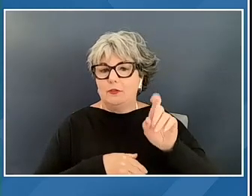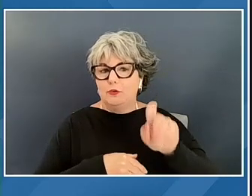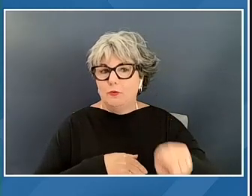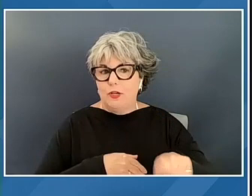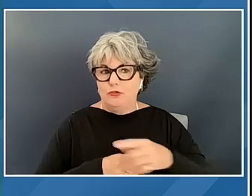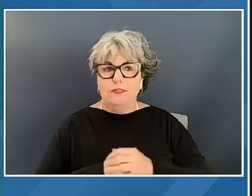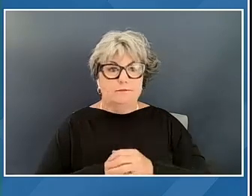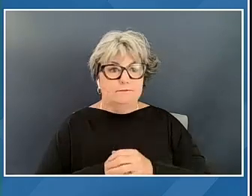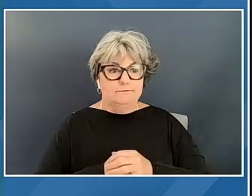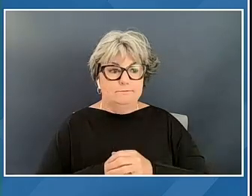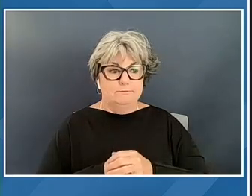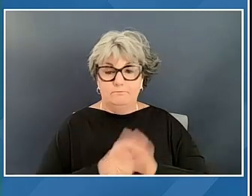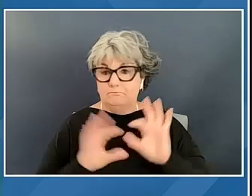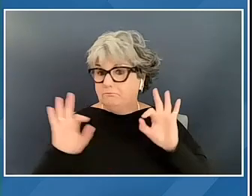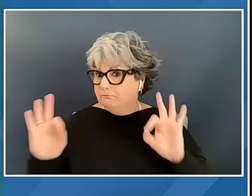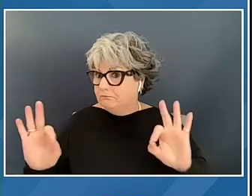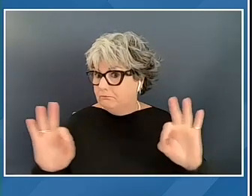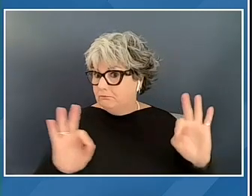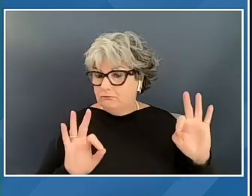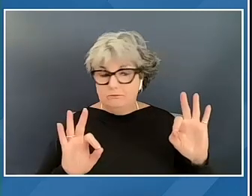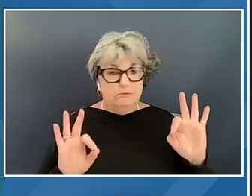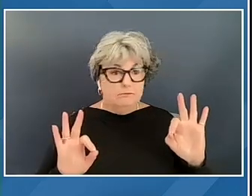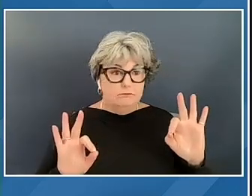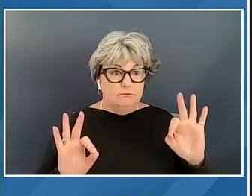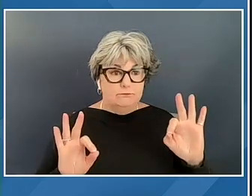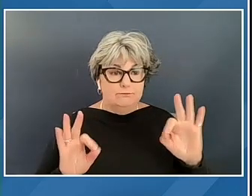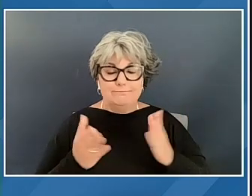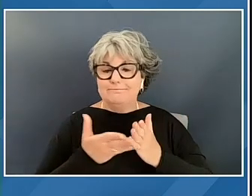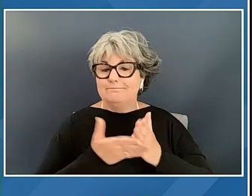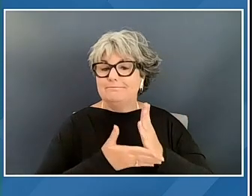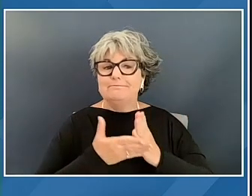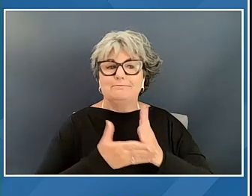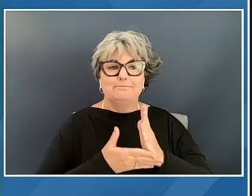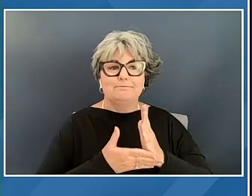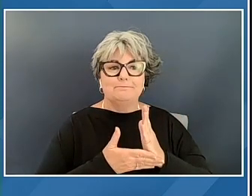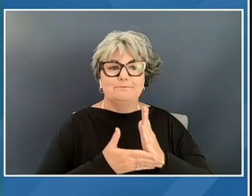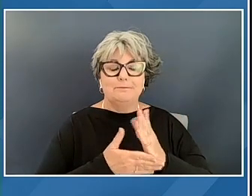Is that okay? Alright. We'll see you at 2:30.